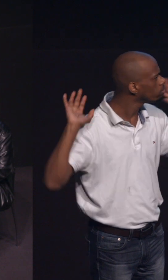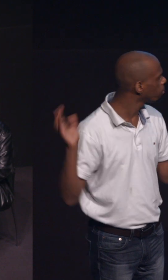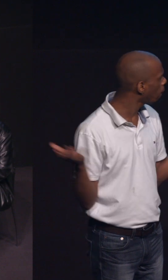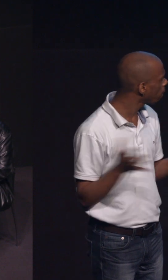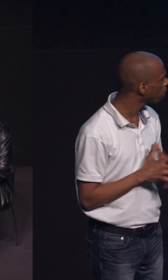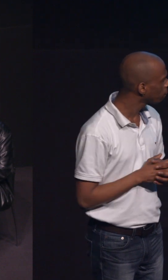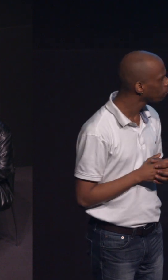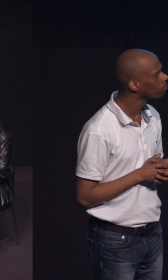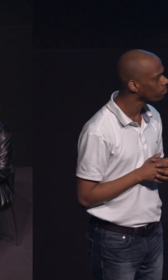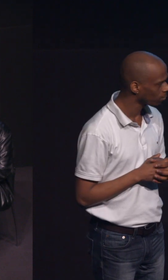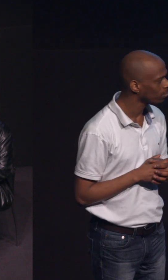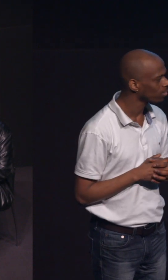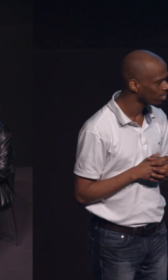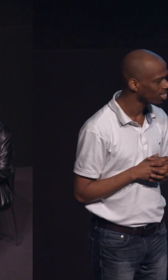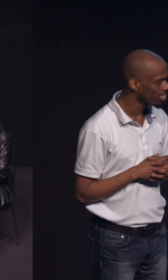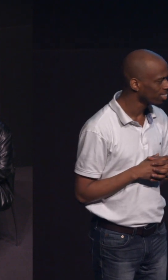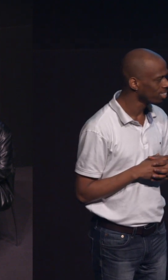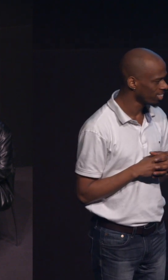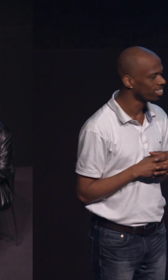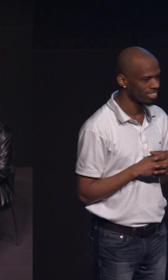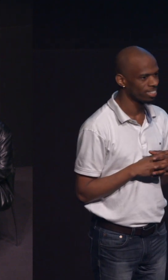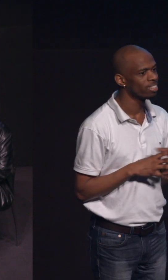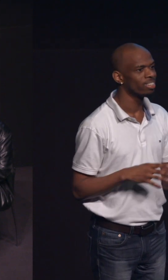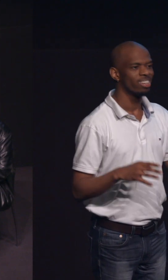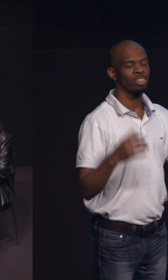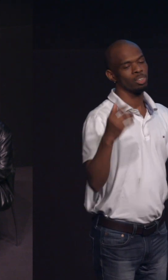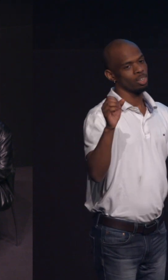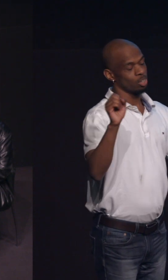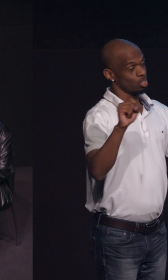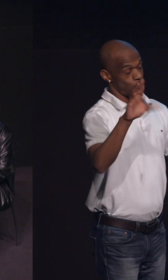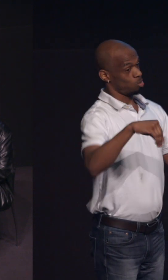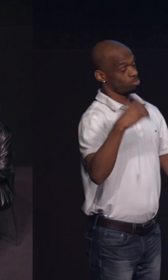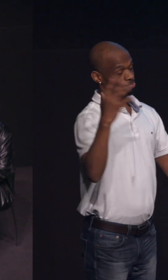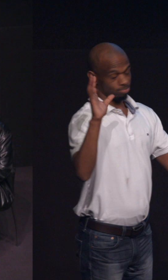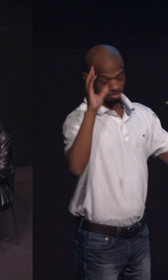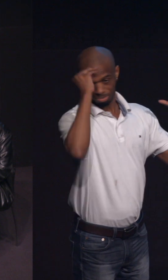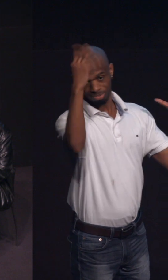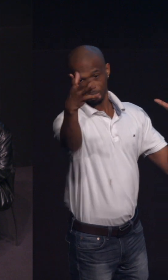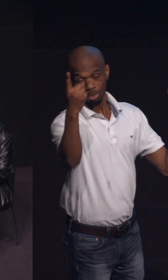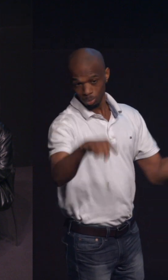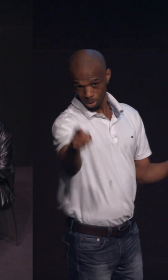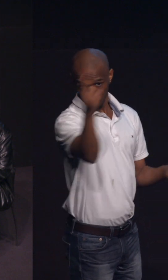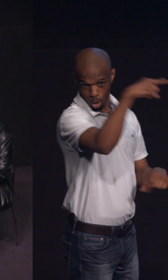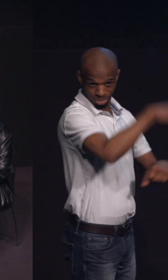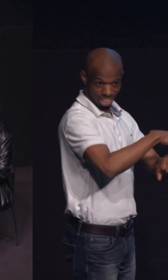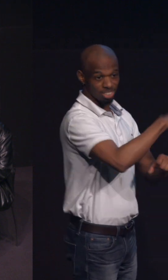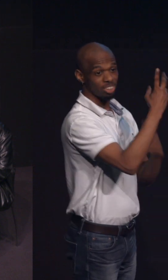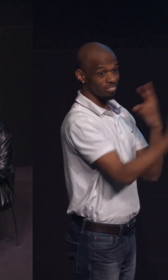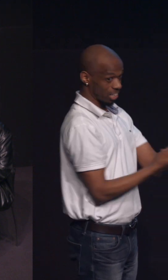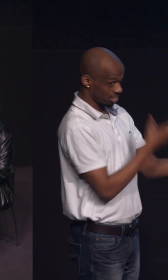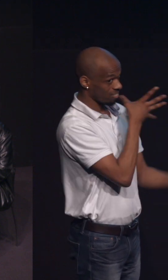Well, look, and I'd be remiss if I didn't say that when you go visit EARTHseed Farm, they got the fly built-in swimming pool